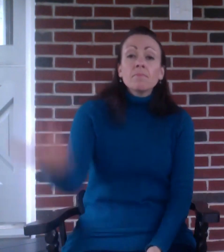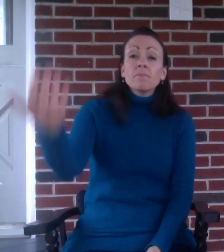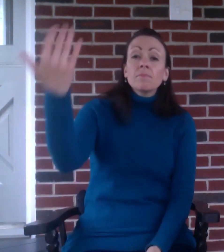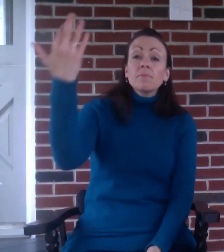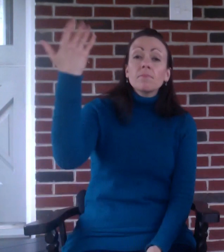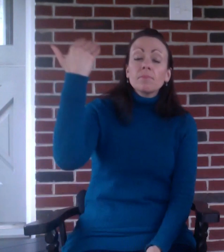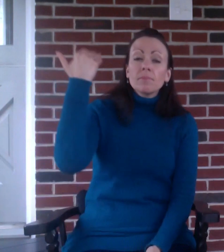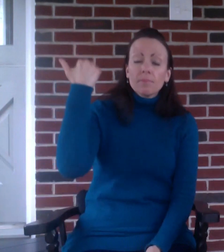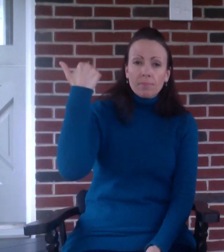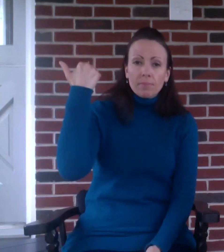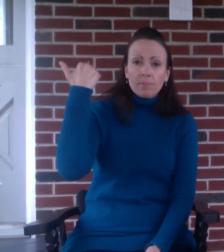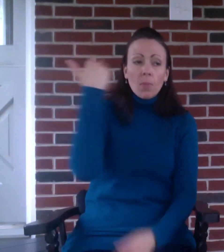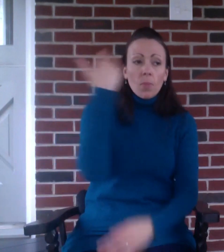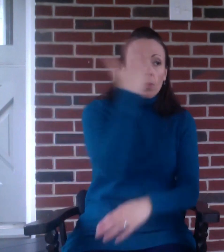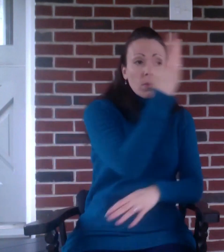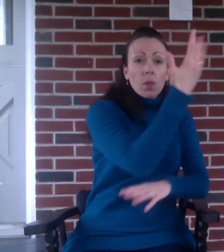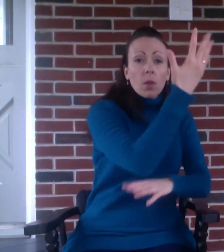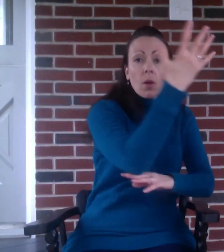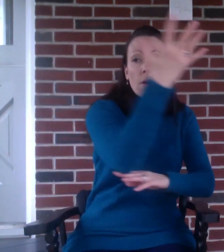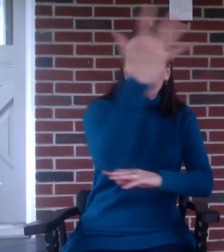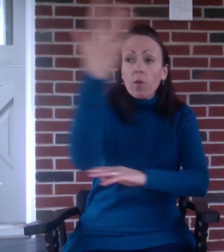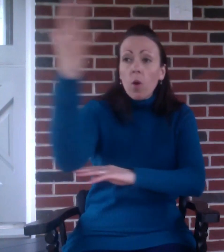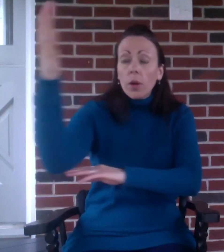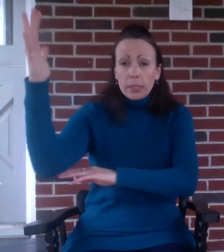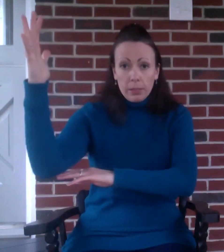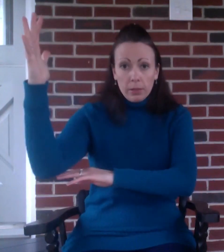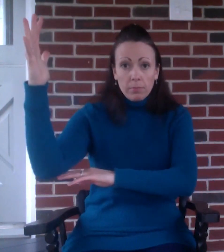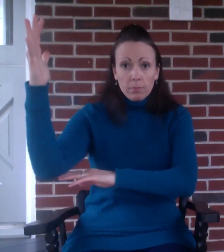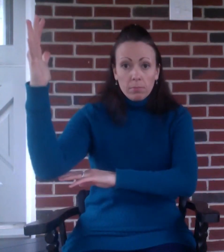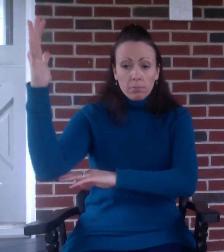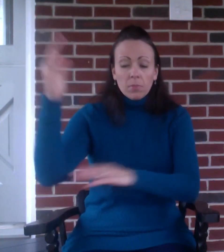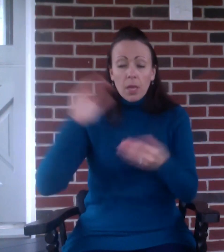and close to forgotten. So we're in the same place.